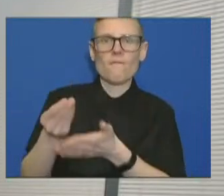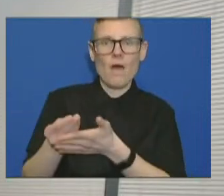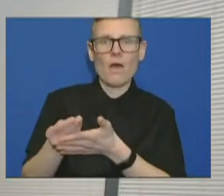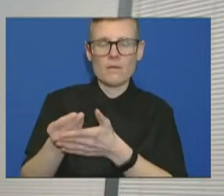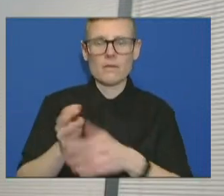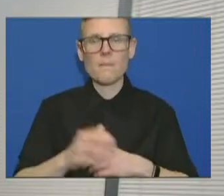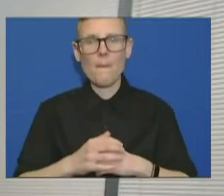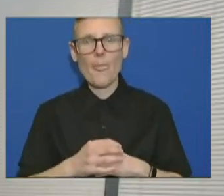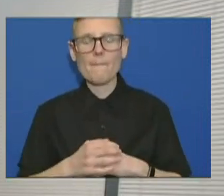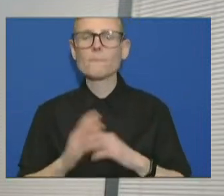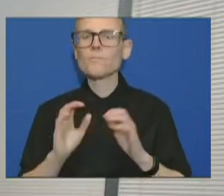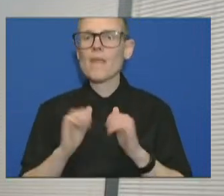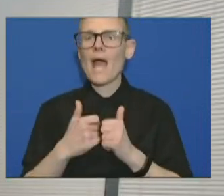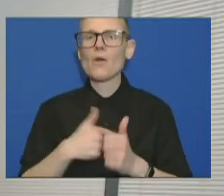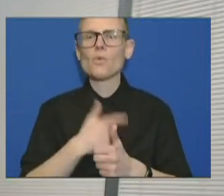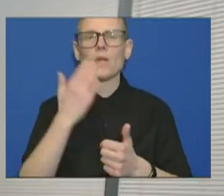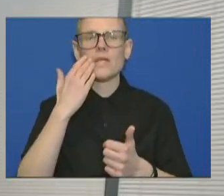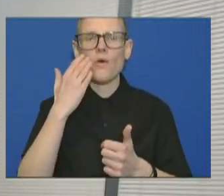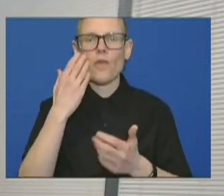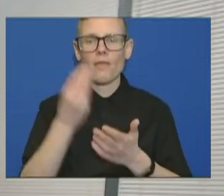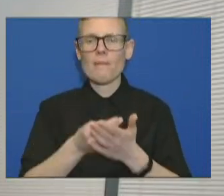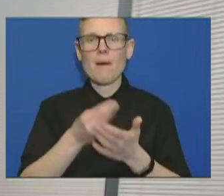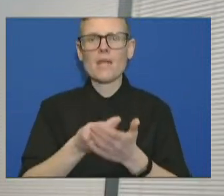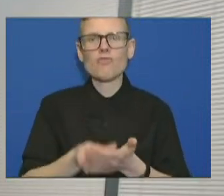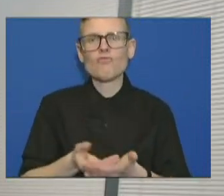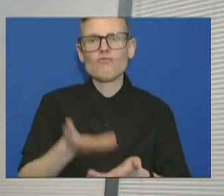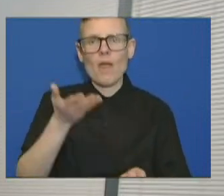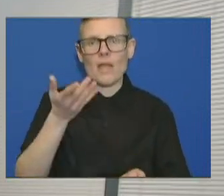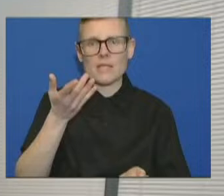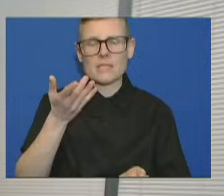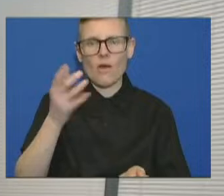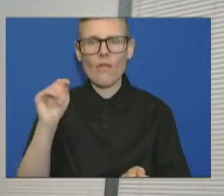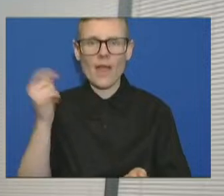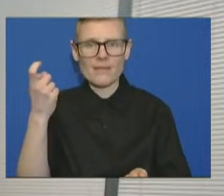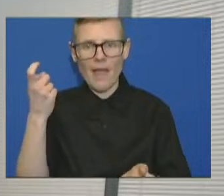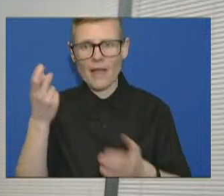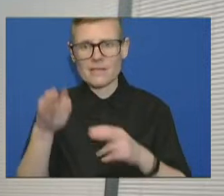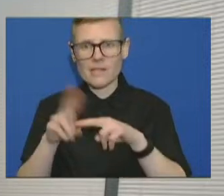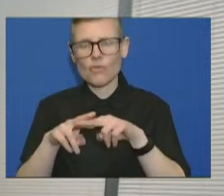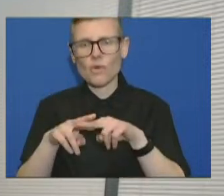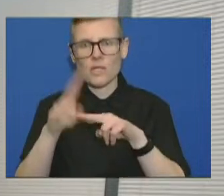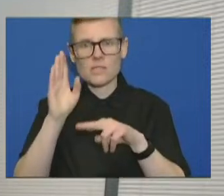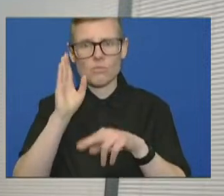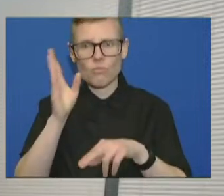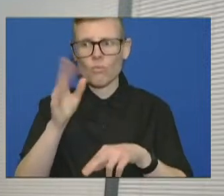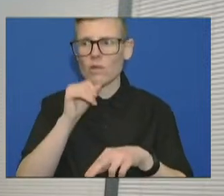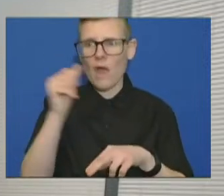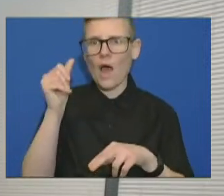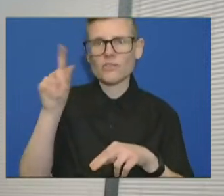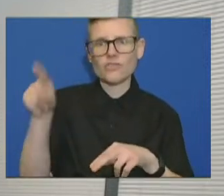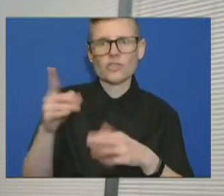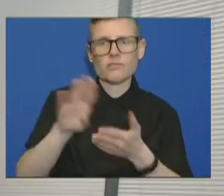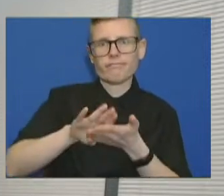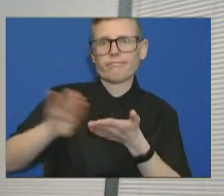M.C.P.S, it can be swept into the general fund. How do we know